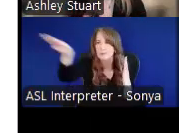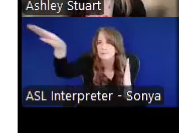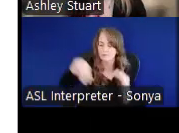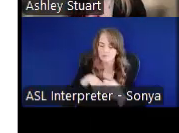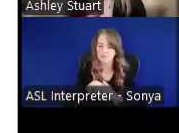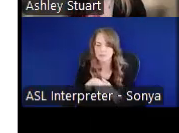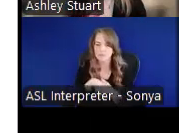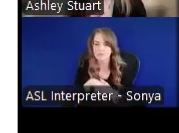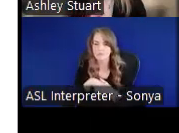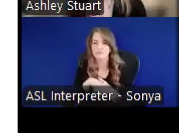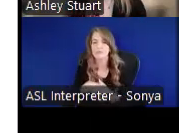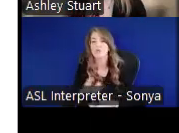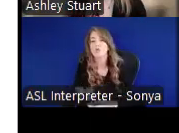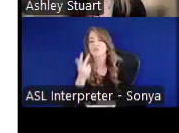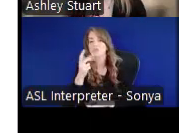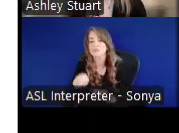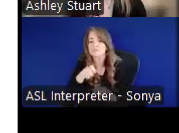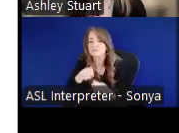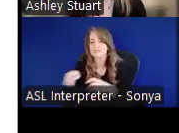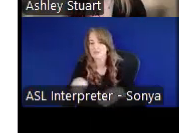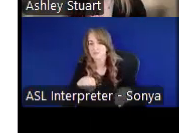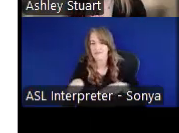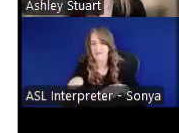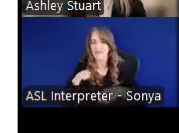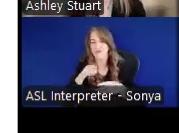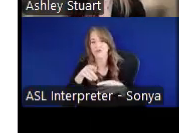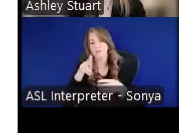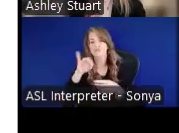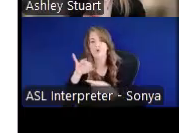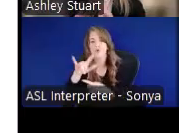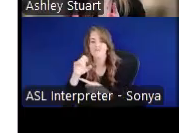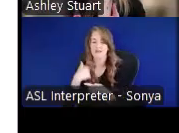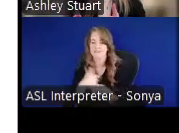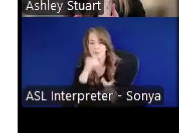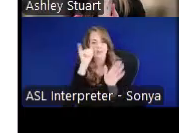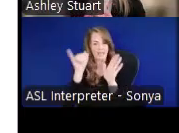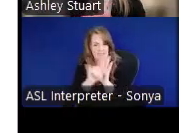behavioral profiles that were identified, low intensity